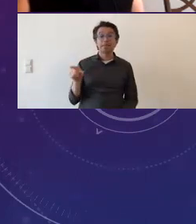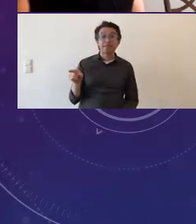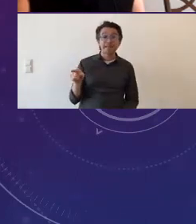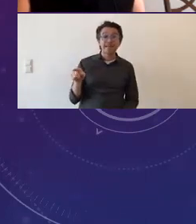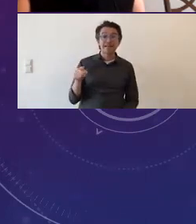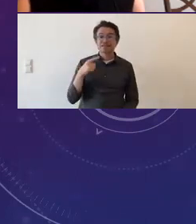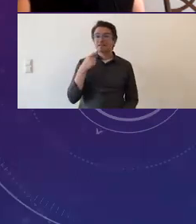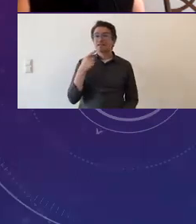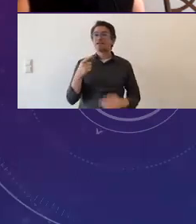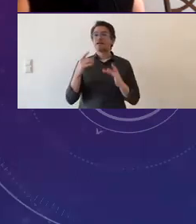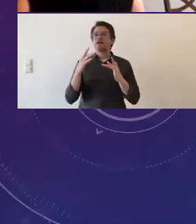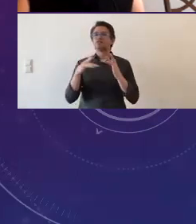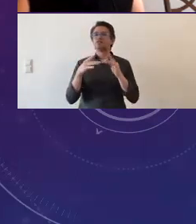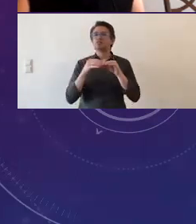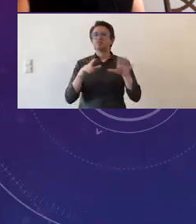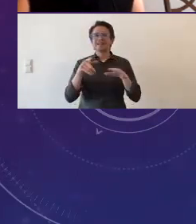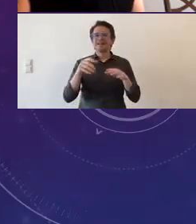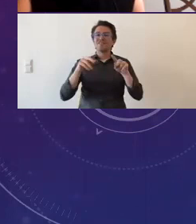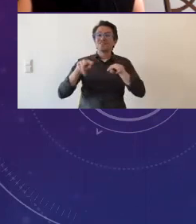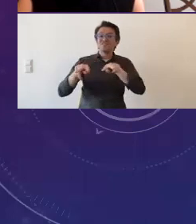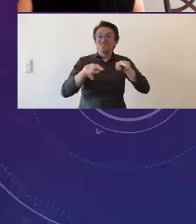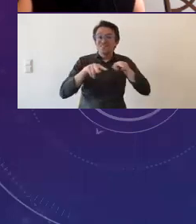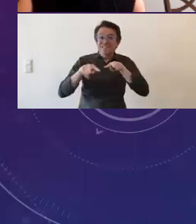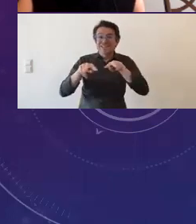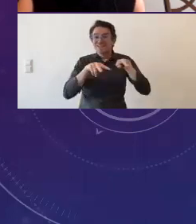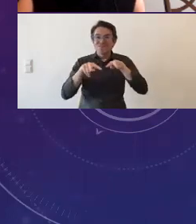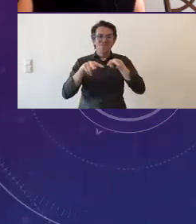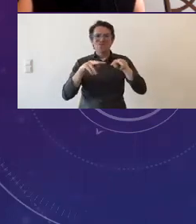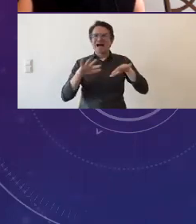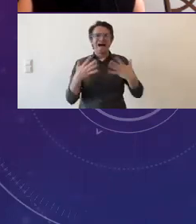have posted last week's recording and then you see underneath it I have a word